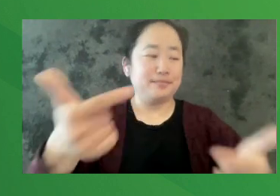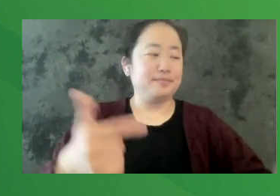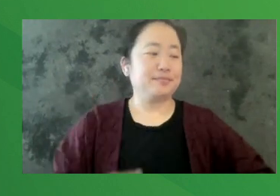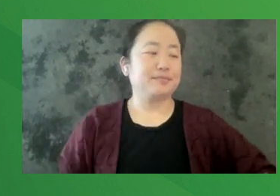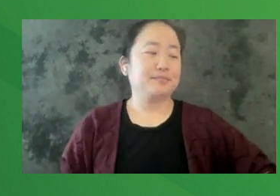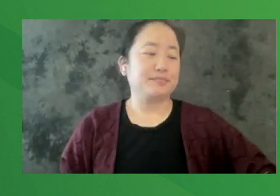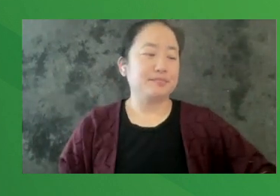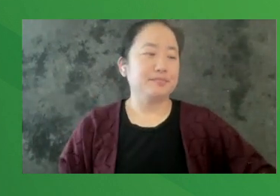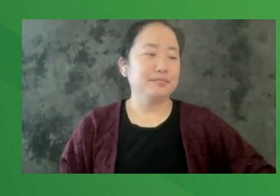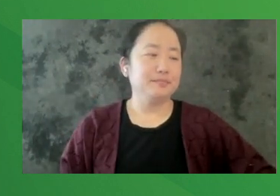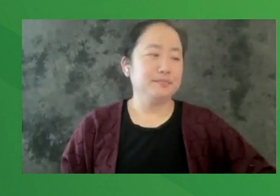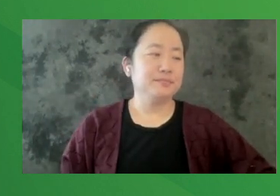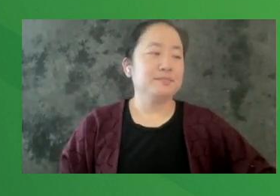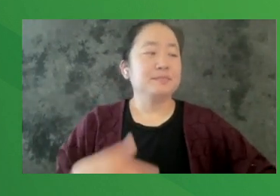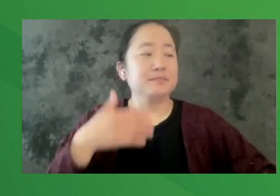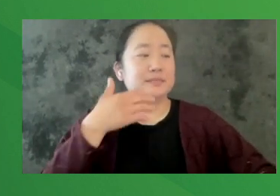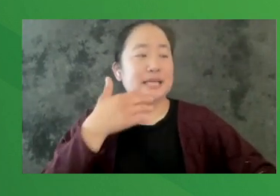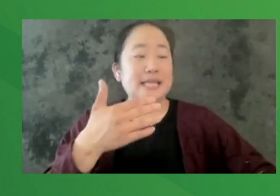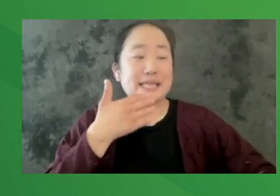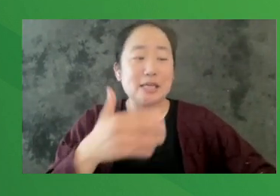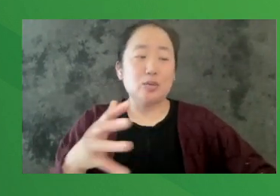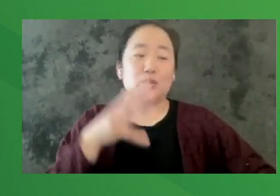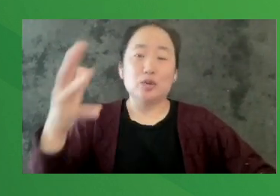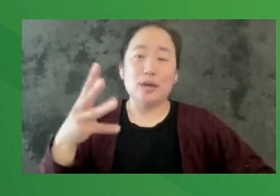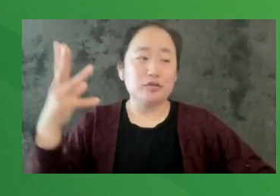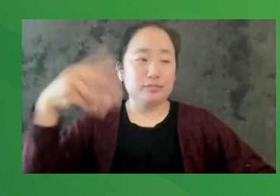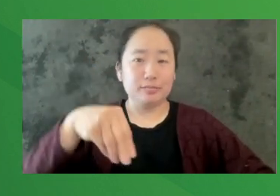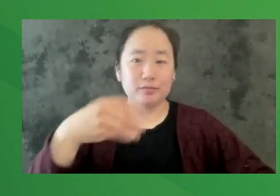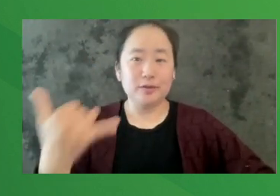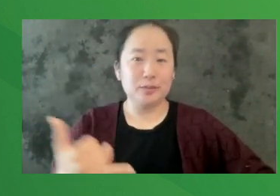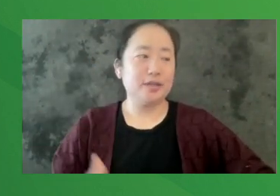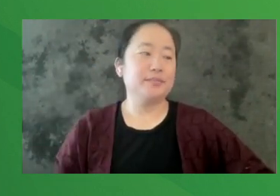thank you to everybody for attending and for being a part of this. So, what I'm gonna go over is a